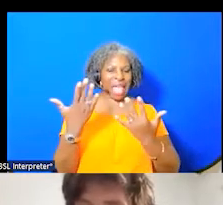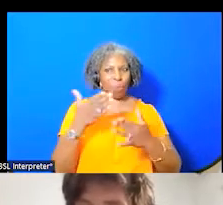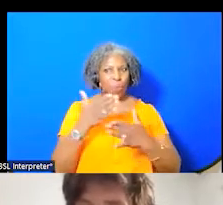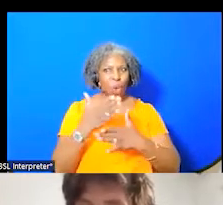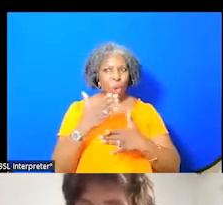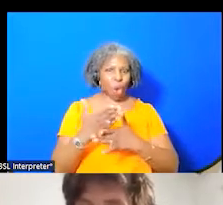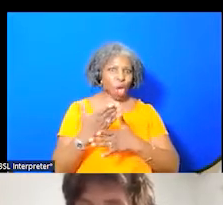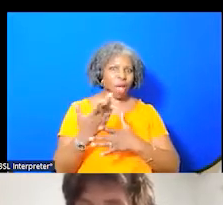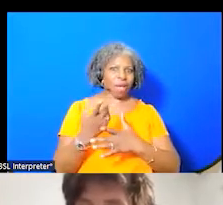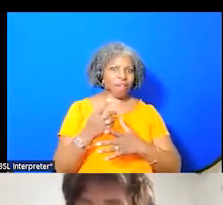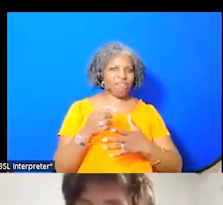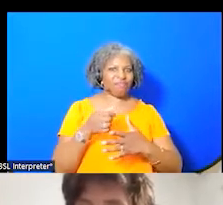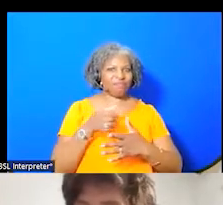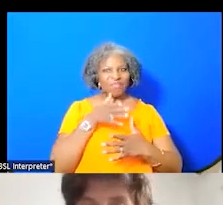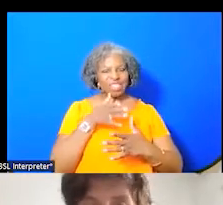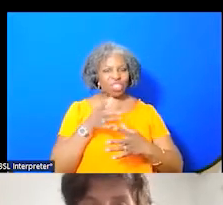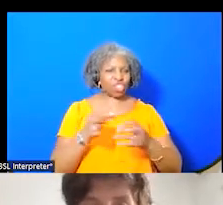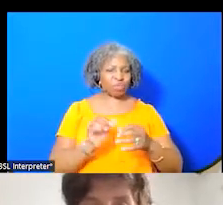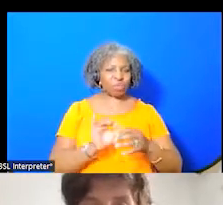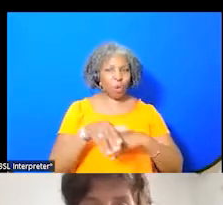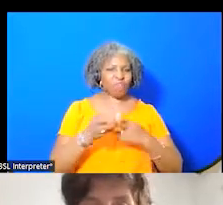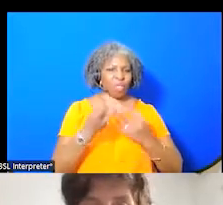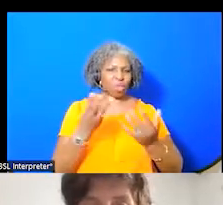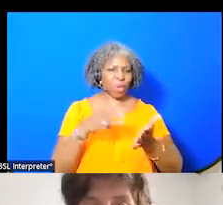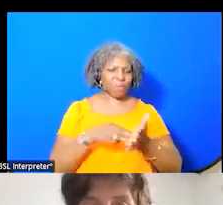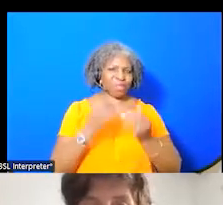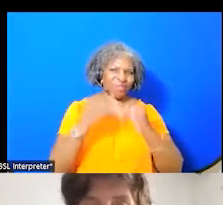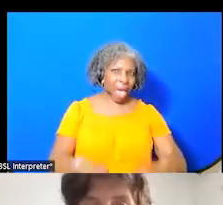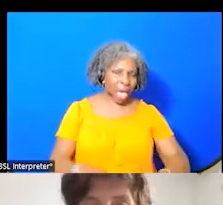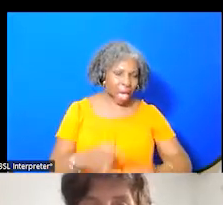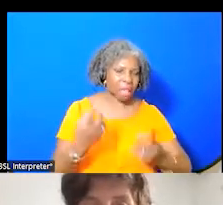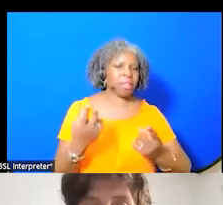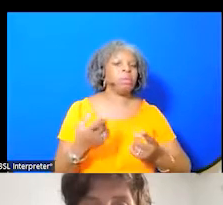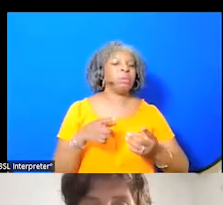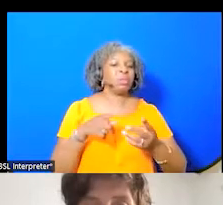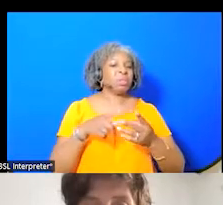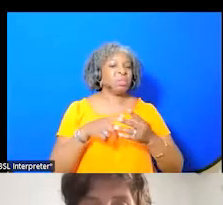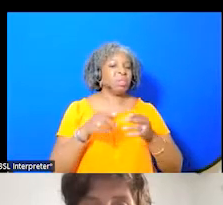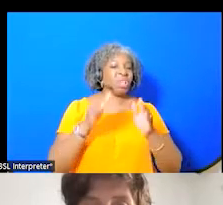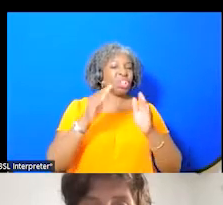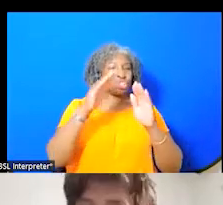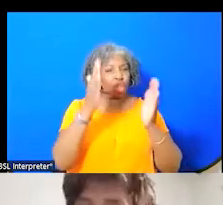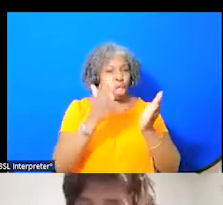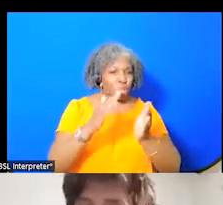within over three months. Sculpture, this is a sculpture for